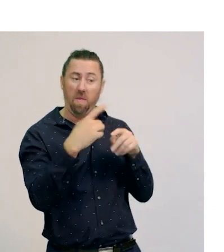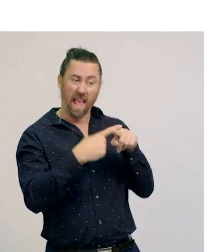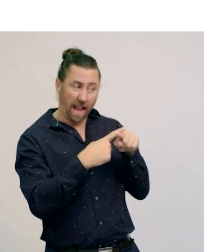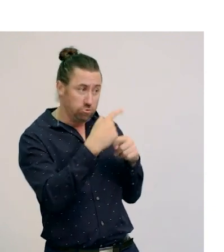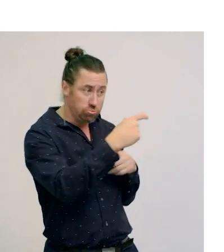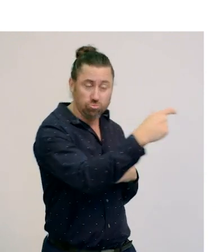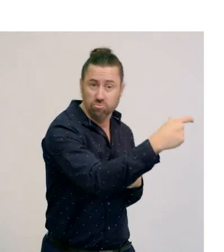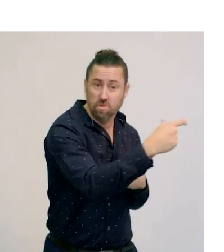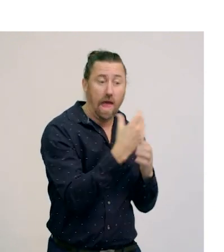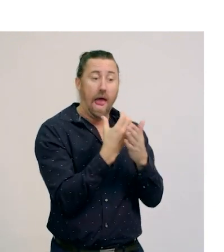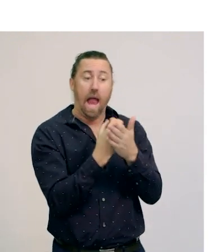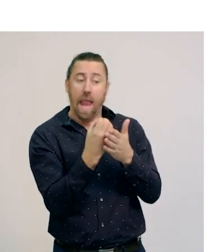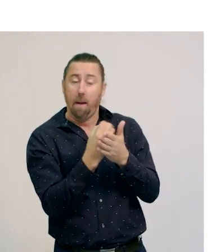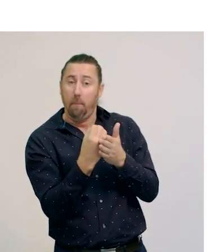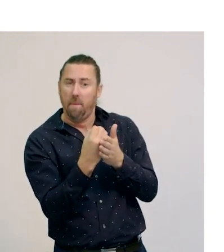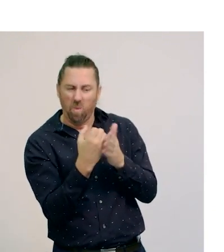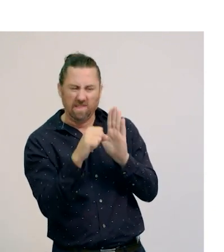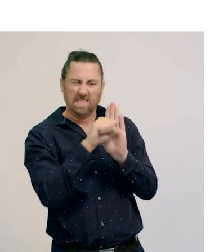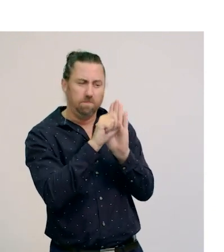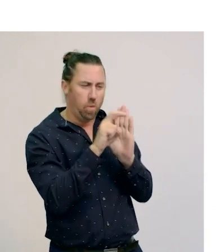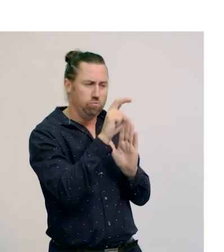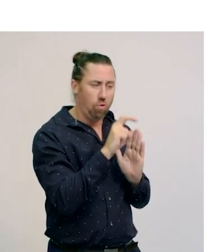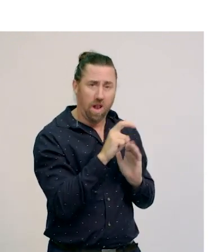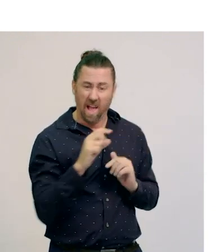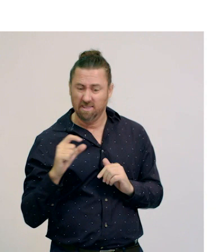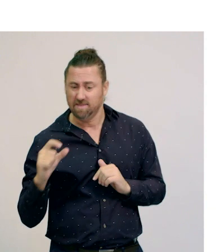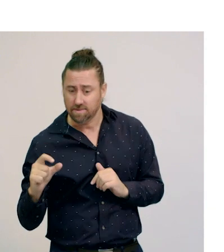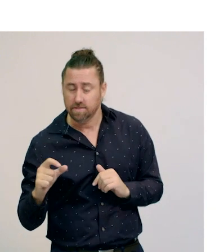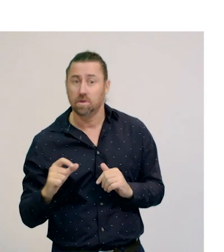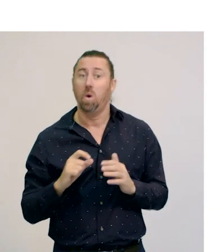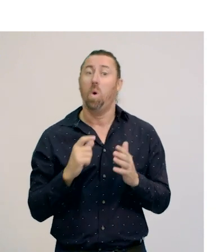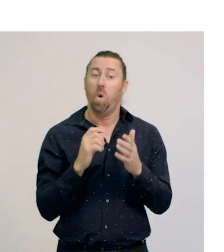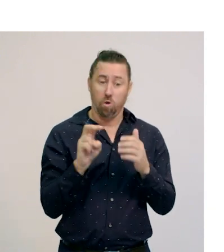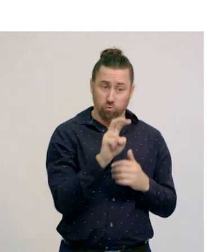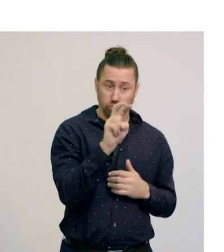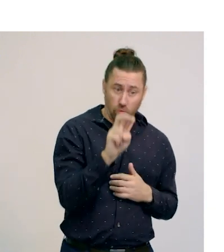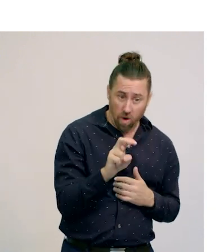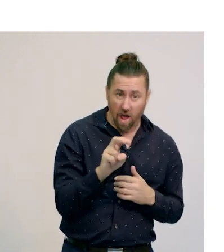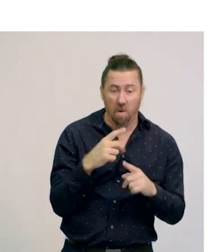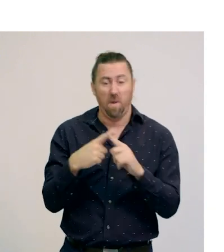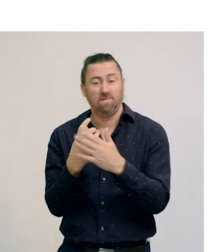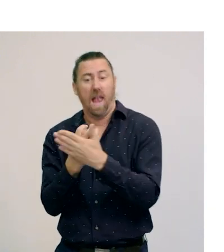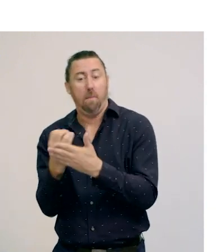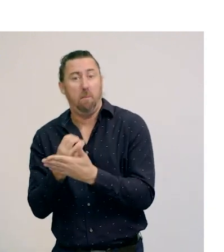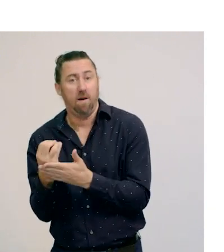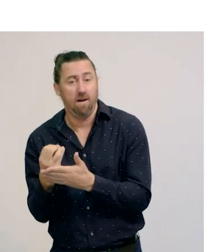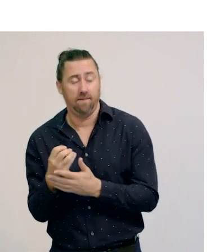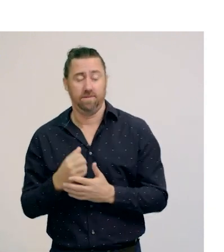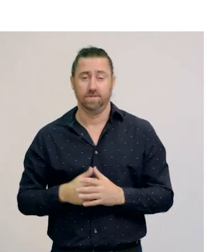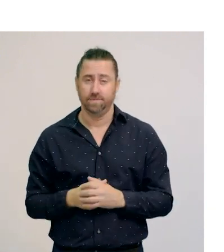using numbers and symbols for dollars and cents, and using numbers and a dollar symbol only.